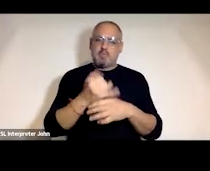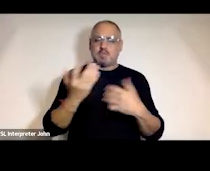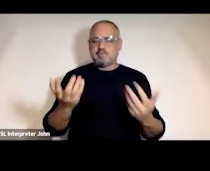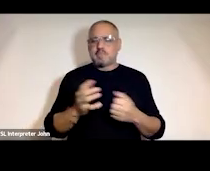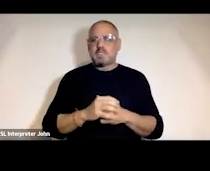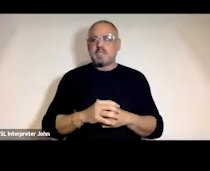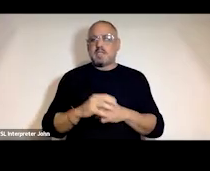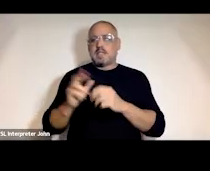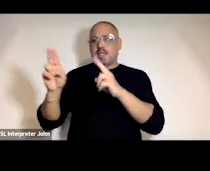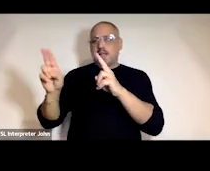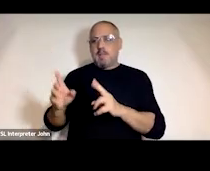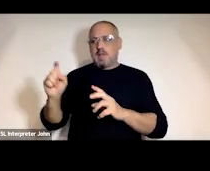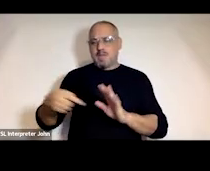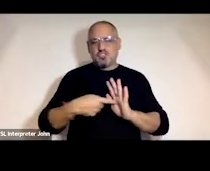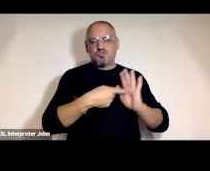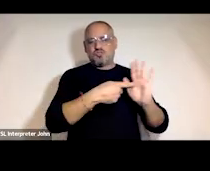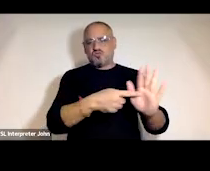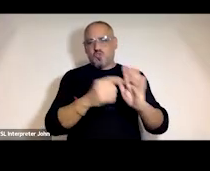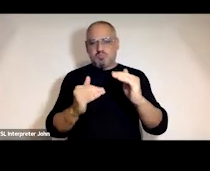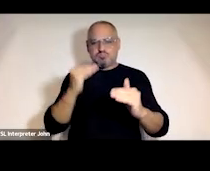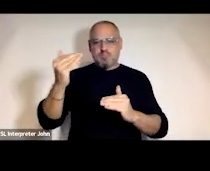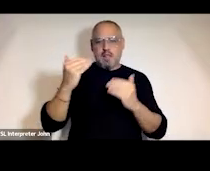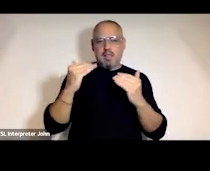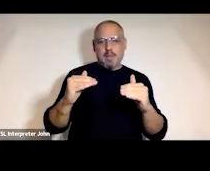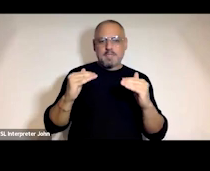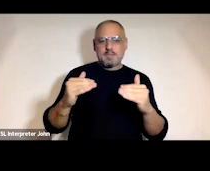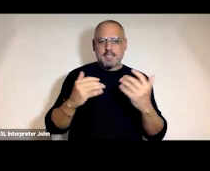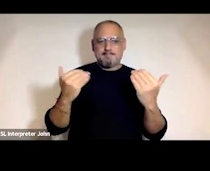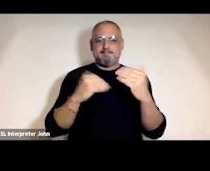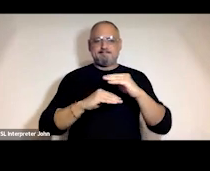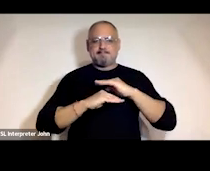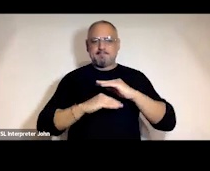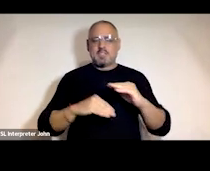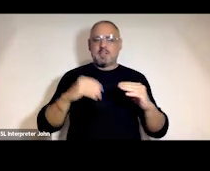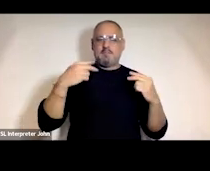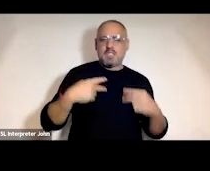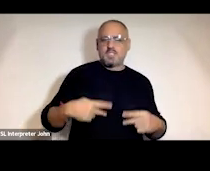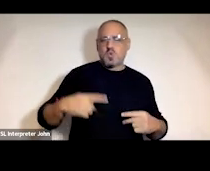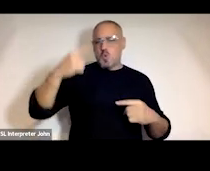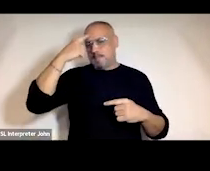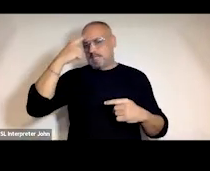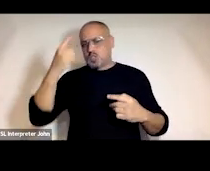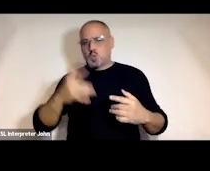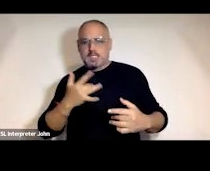the applicant must demonstrate a significant limitations in meeting physical, mental, sensory, or other requirements of work.